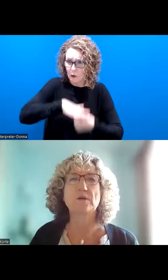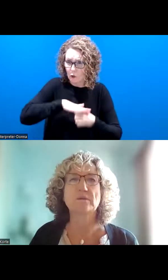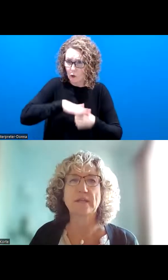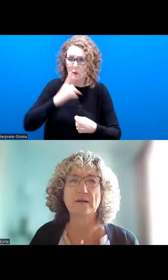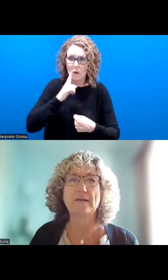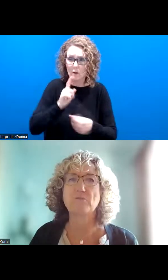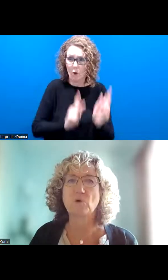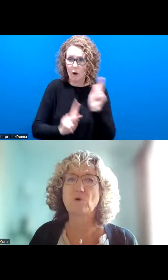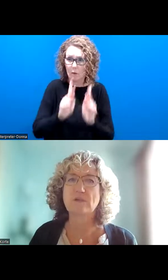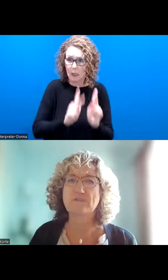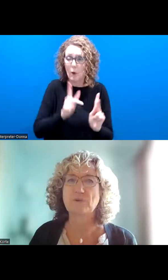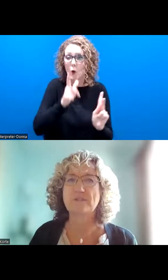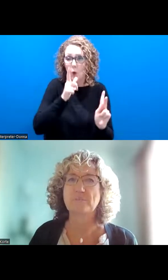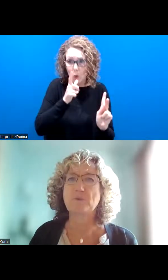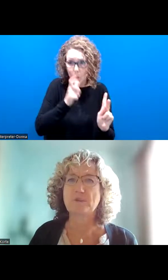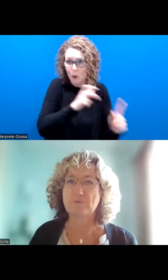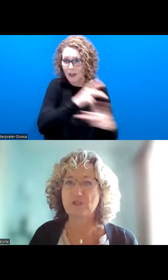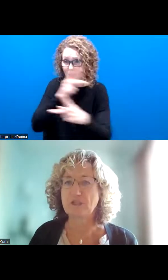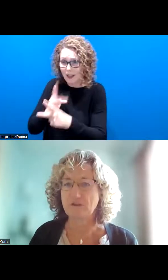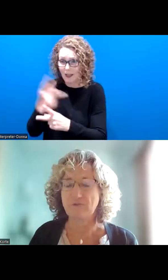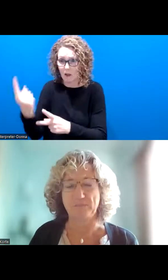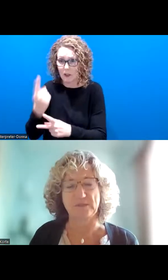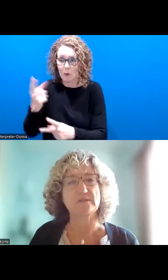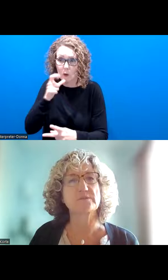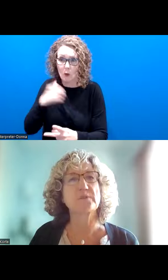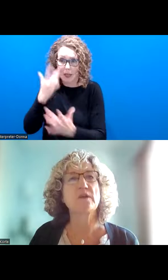. And contributions to the program will begin July 2023